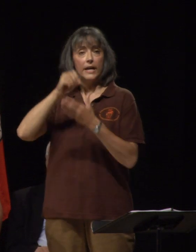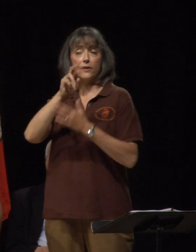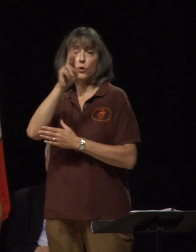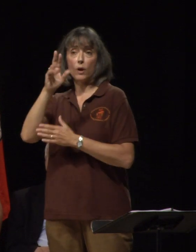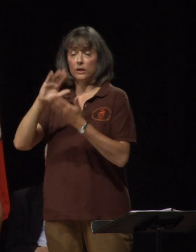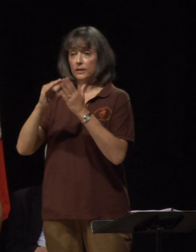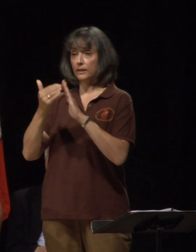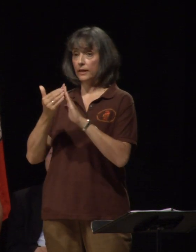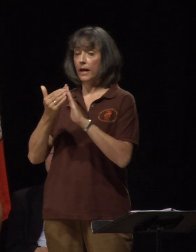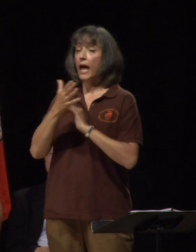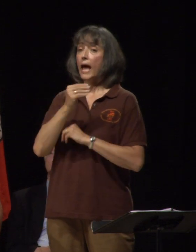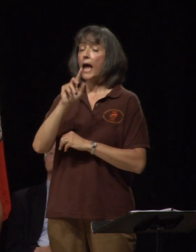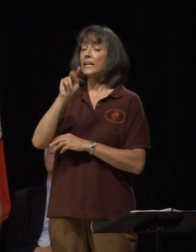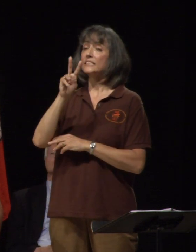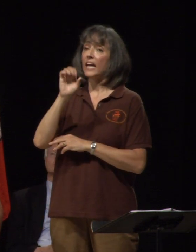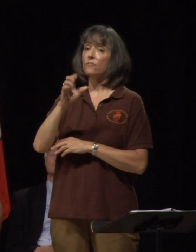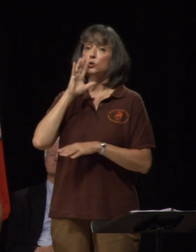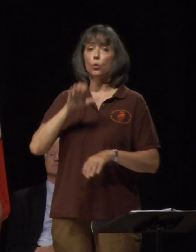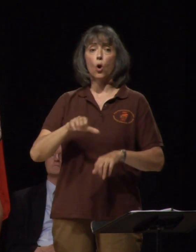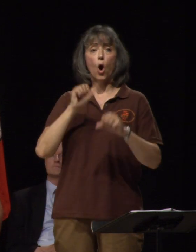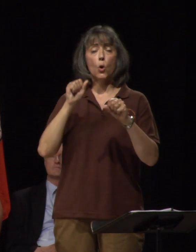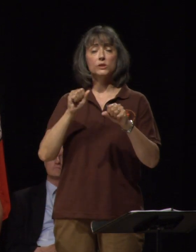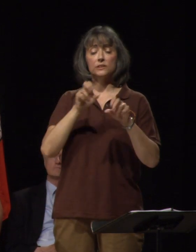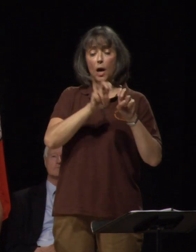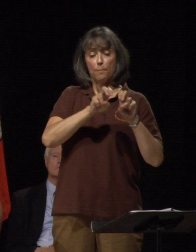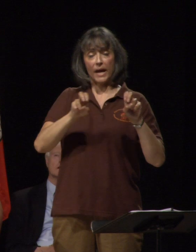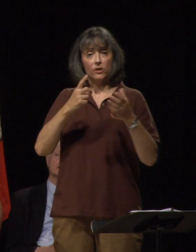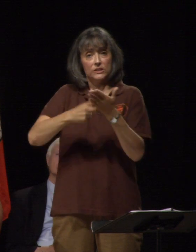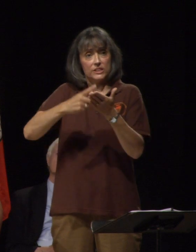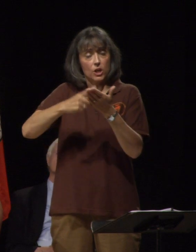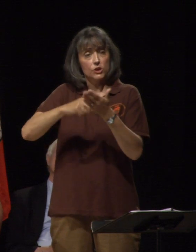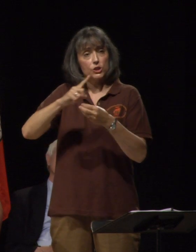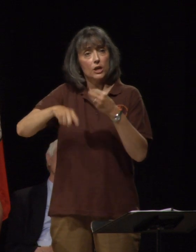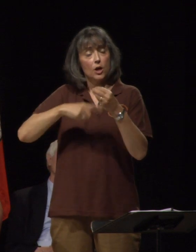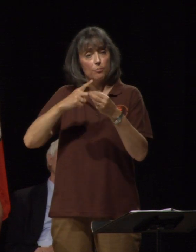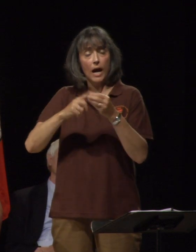REGARDING THE STATE OF RACE IN ROCHESTER FIFTY YEARS AFTER THE